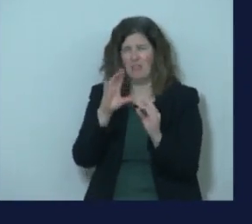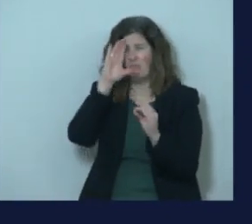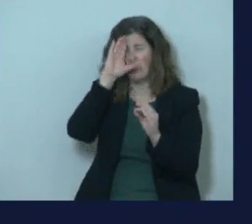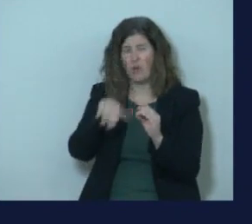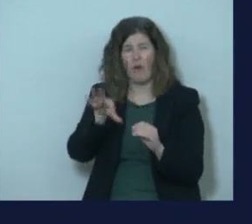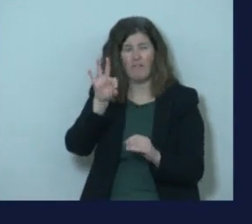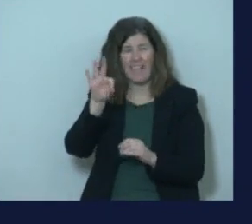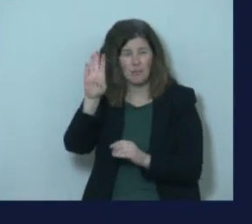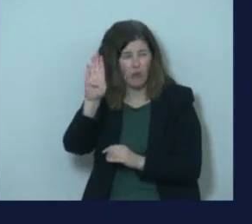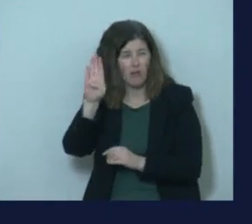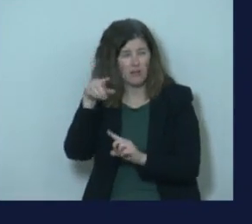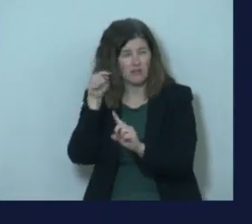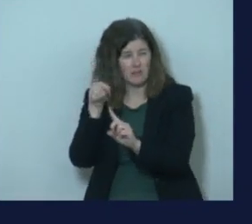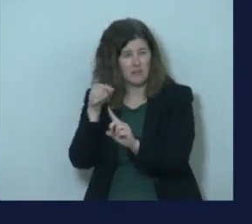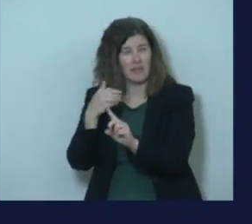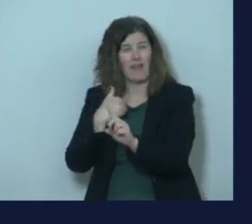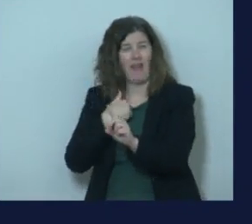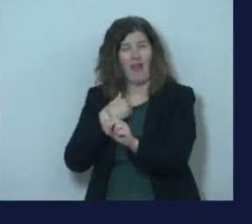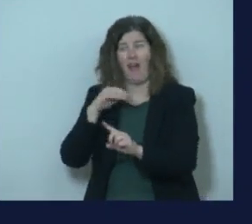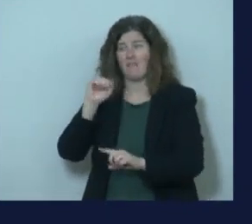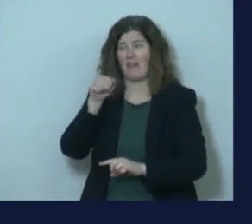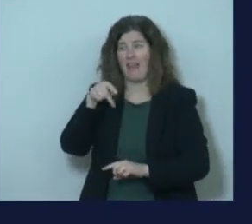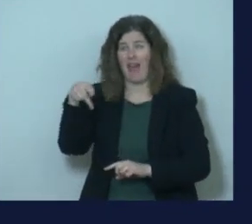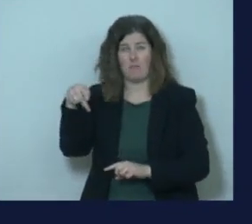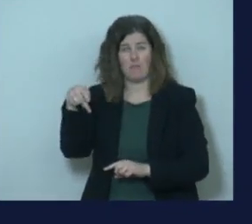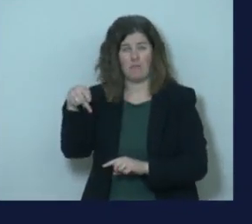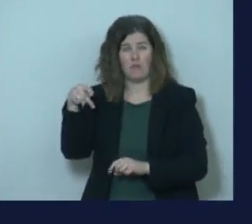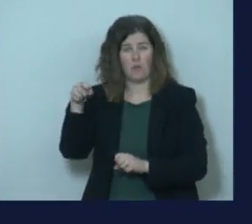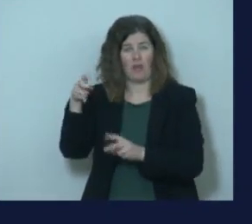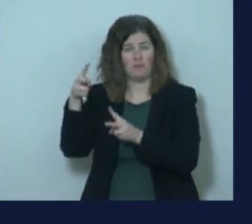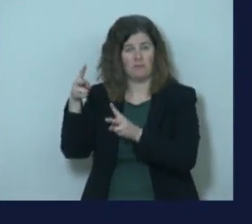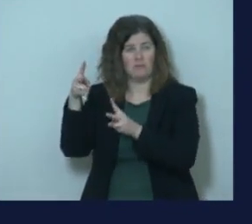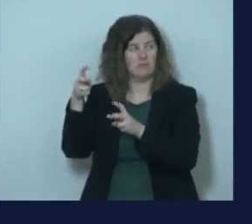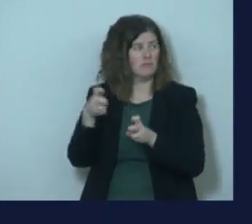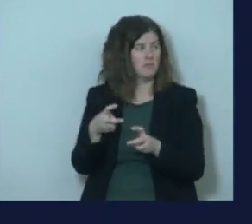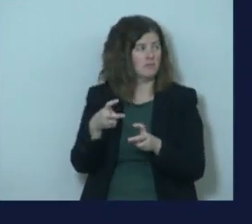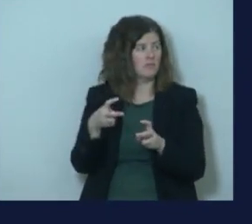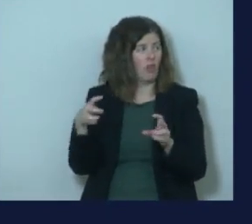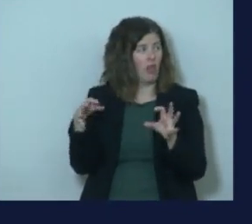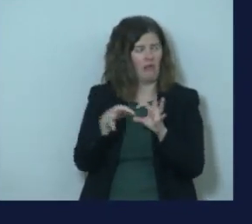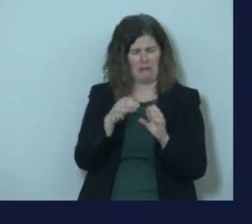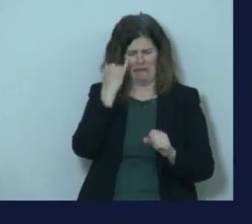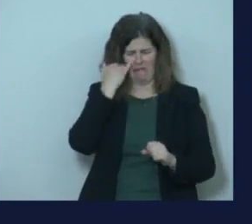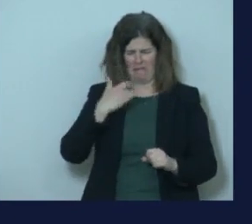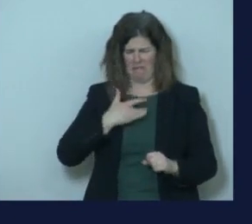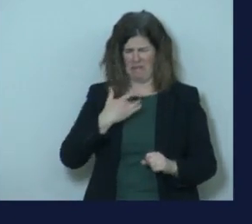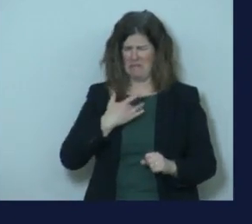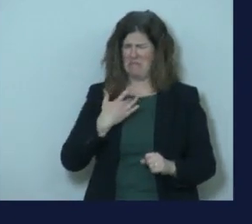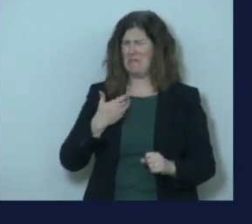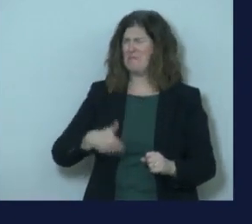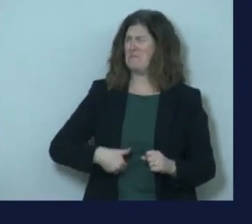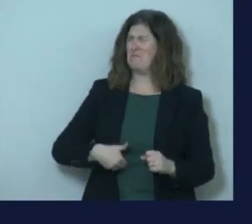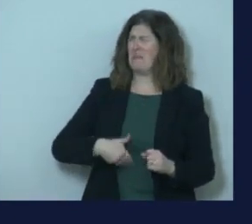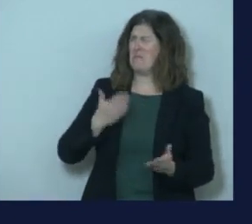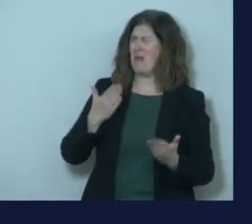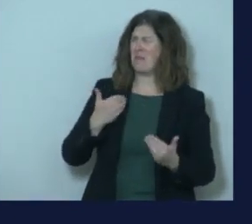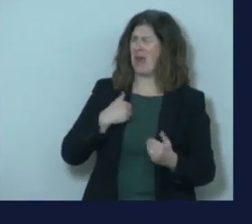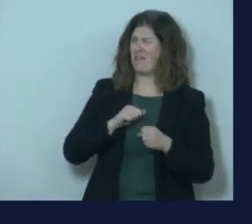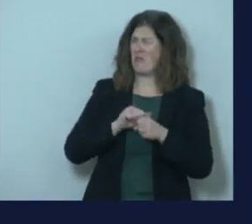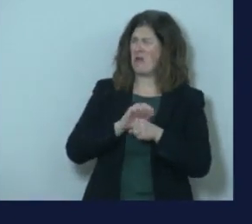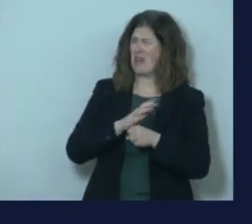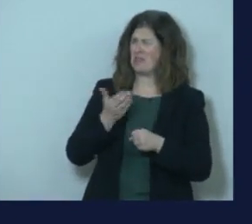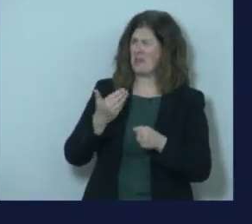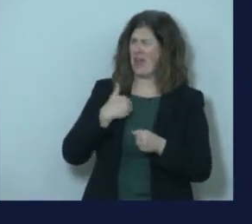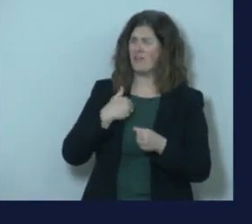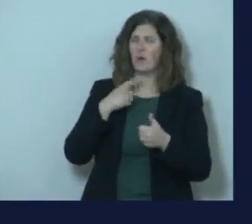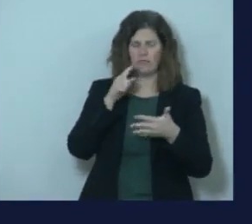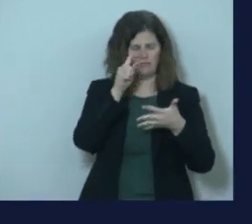I AM GOING TO TALK TO SOMETHING I DIDN’T TALK TO MY TEAM ABOUT BUT WE MENTIONED IT A COUPLE OF WEEKS AGO.